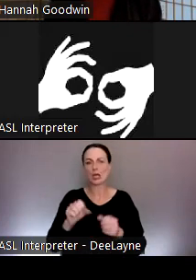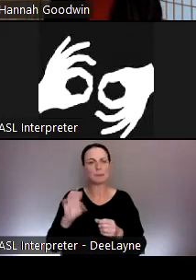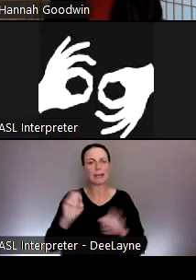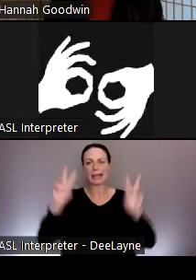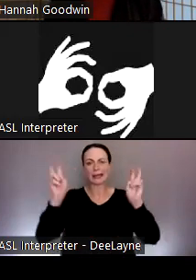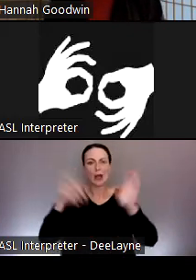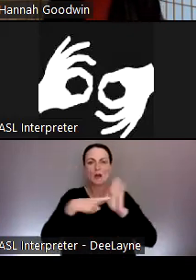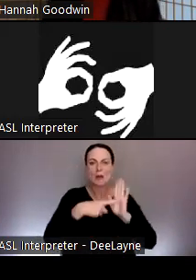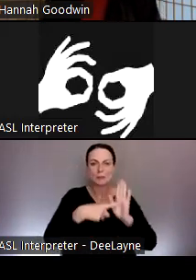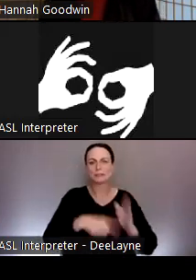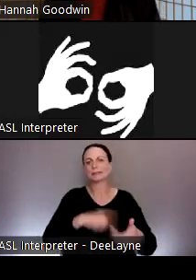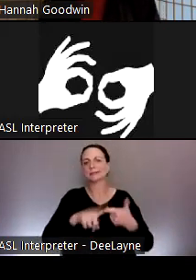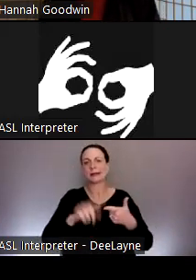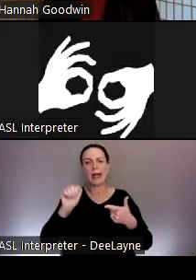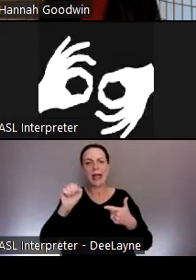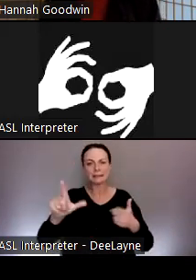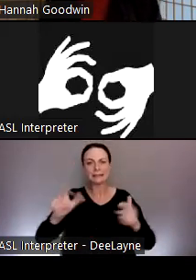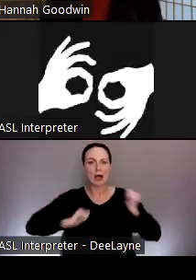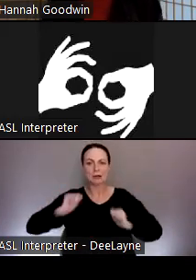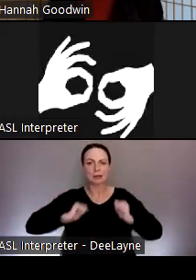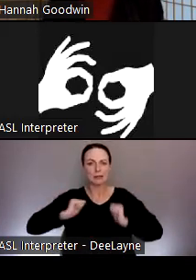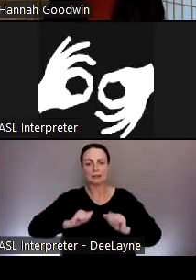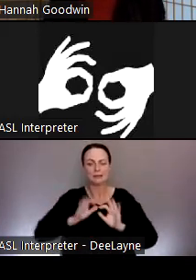and ASL-interpreted performances and programs.